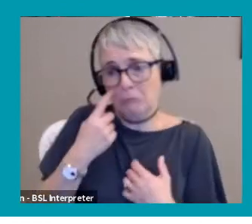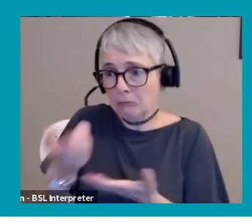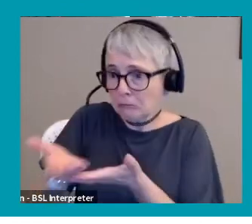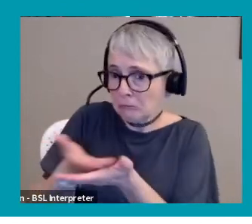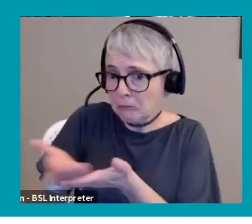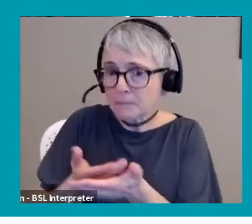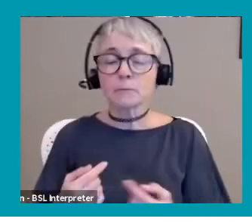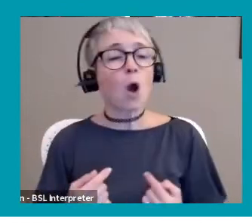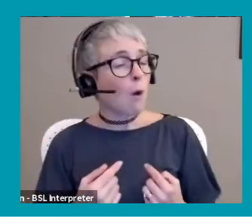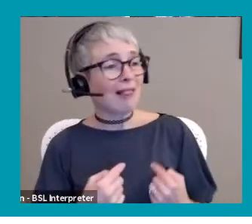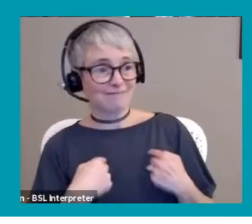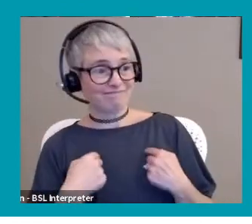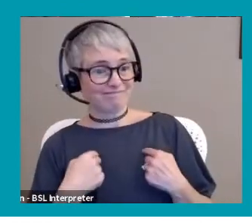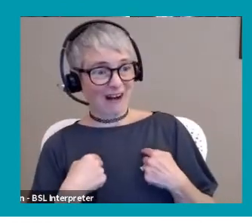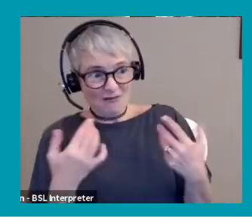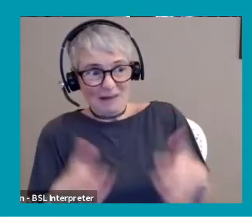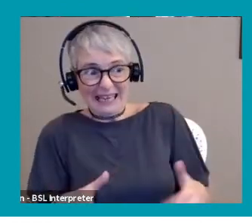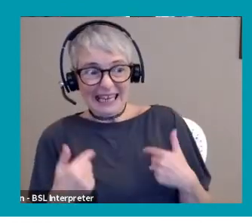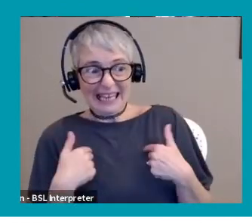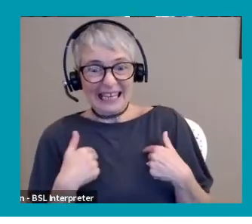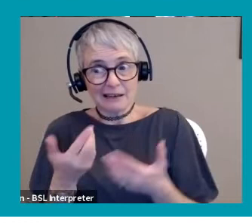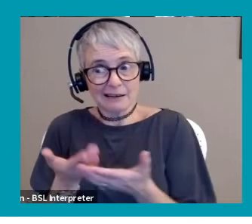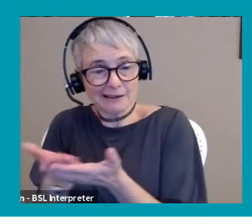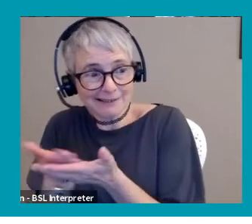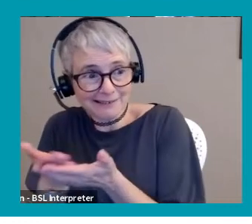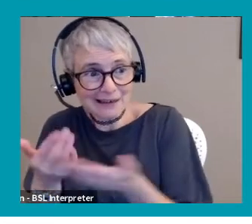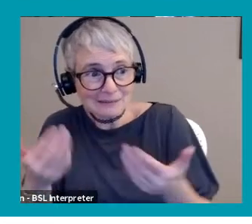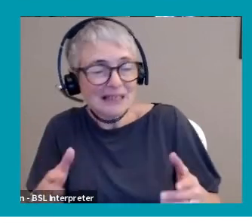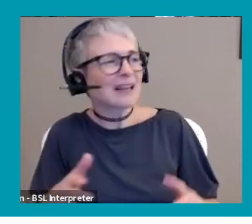sometimes in I want to do a bit of research to find out types of